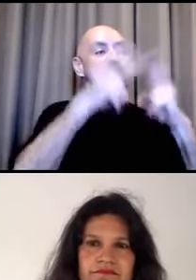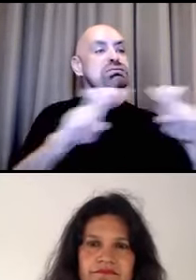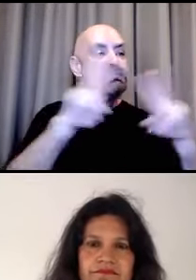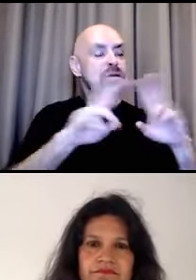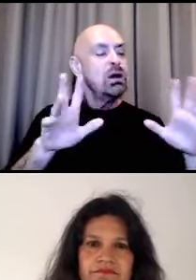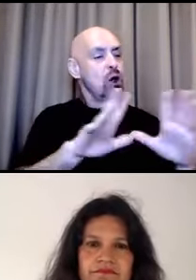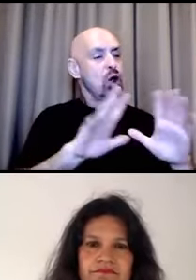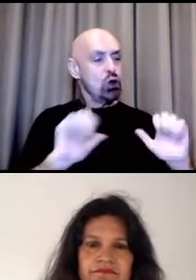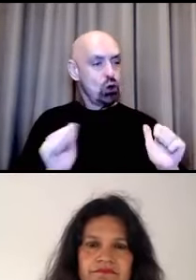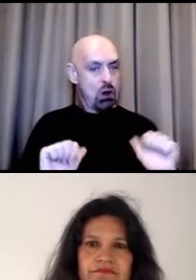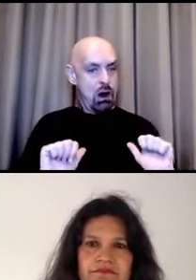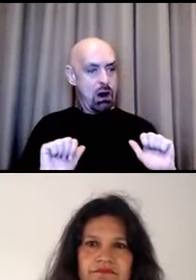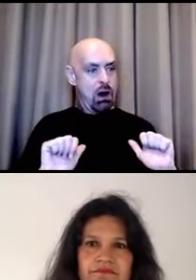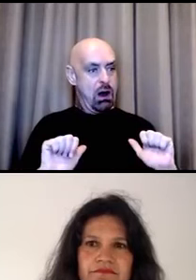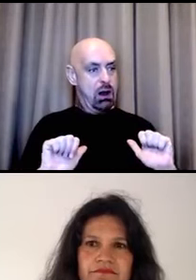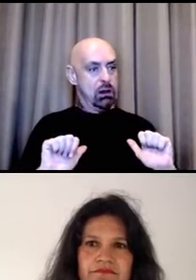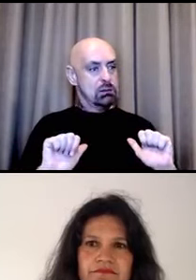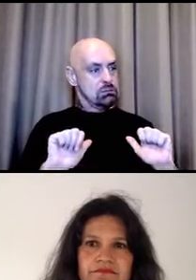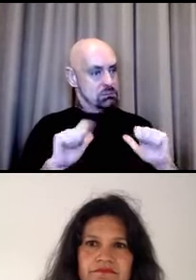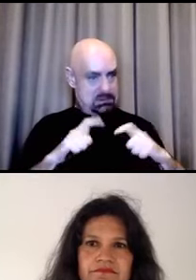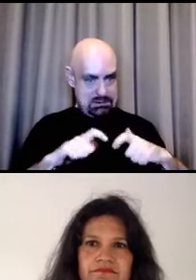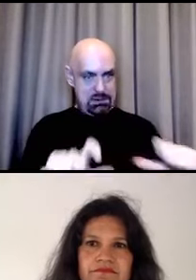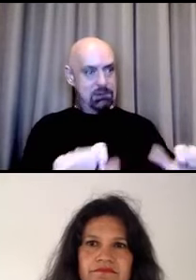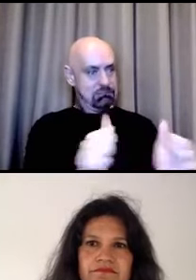what real line is if it is that having so many